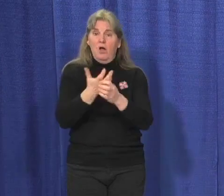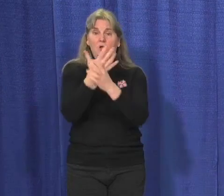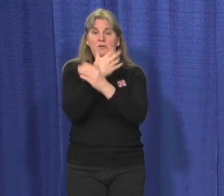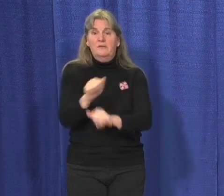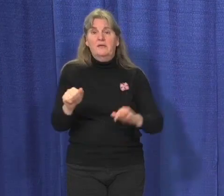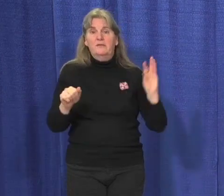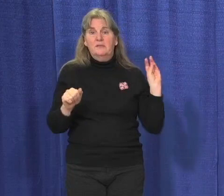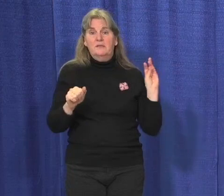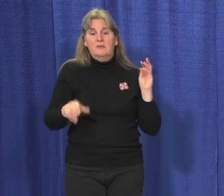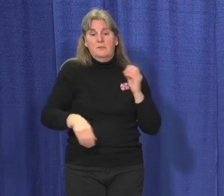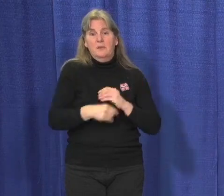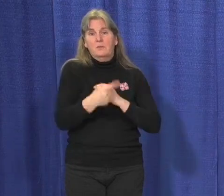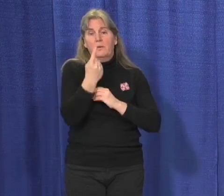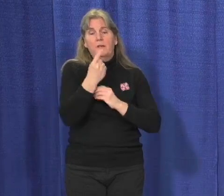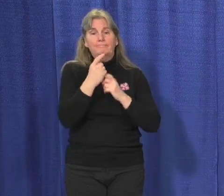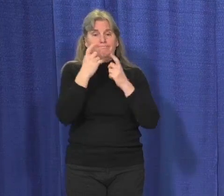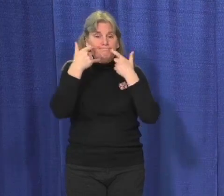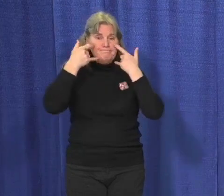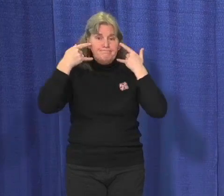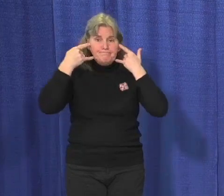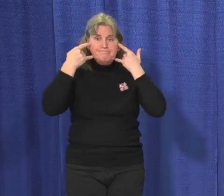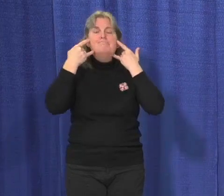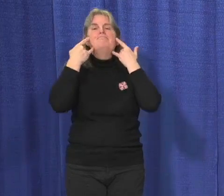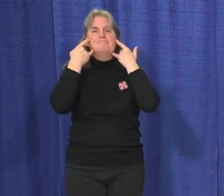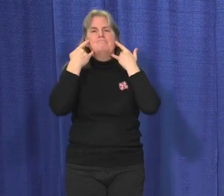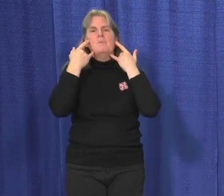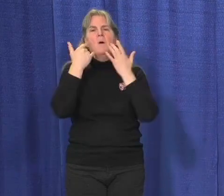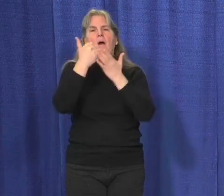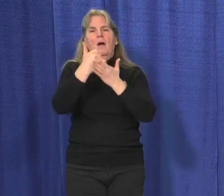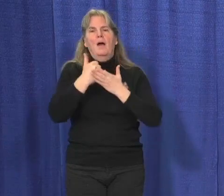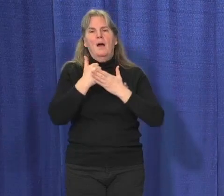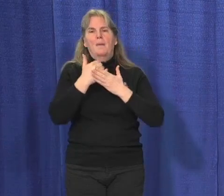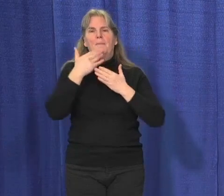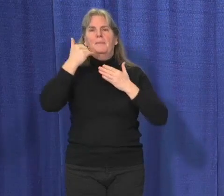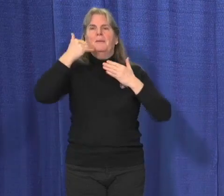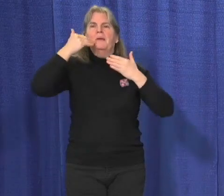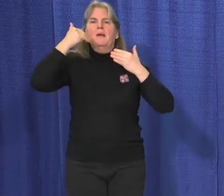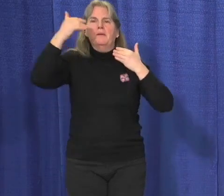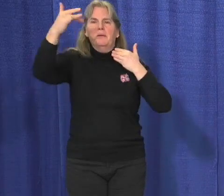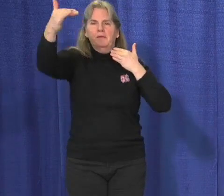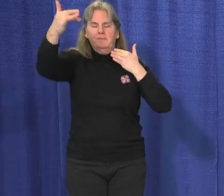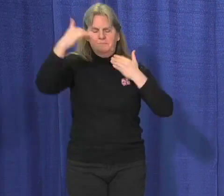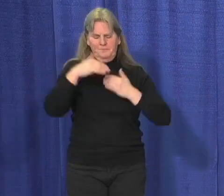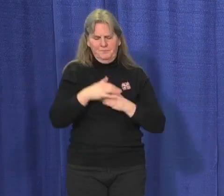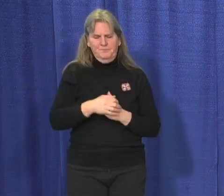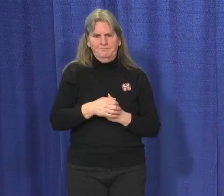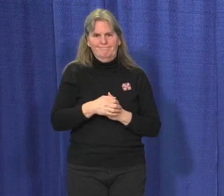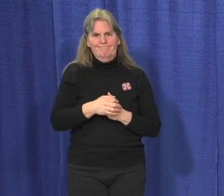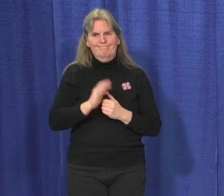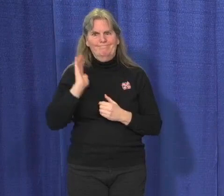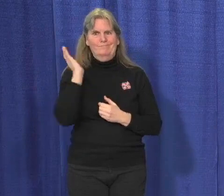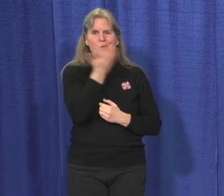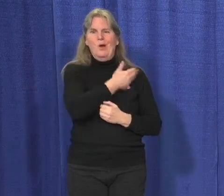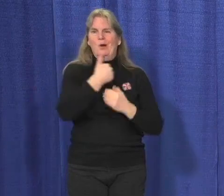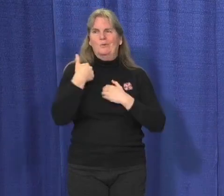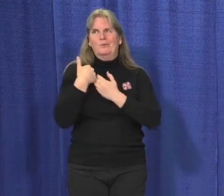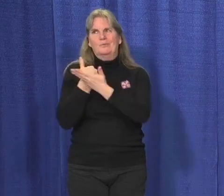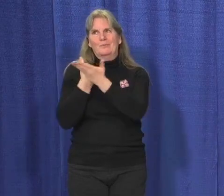see us through to the better days ahead. It's now up to us. Even though we don't know for